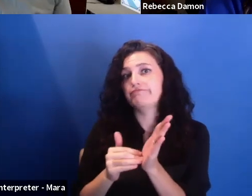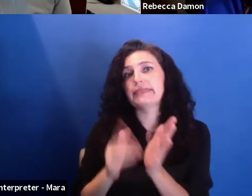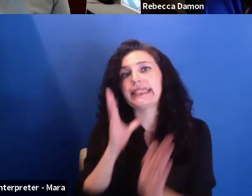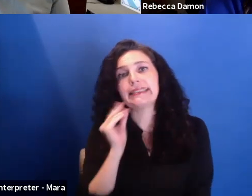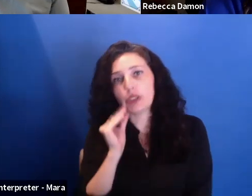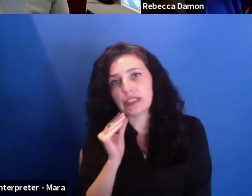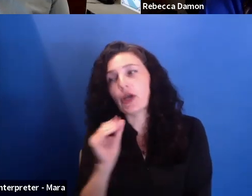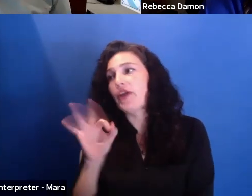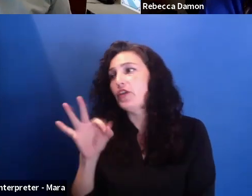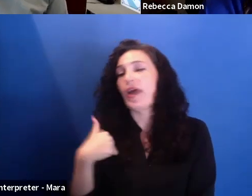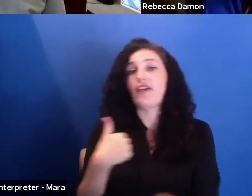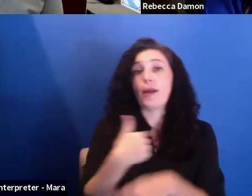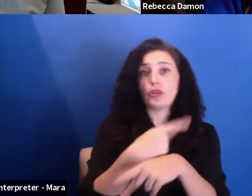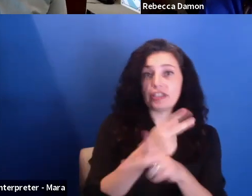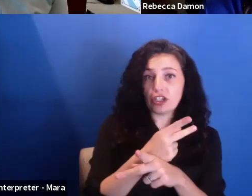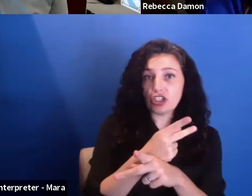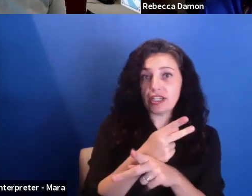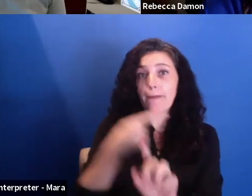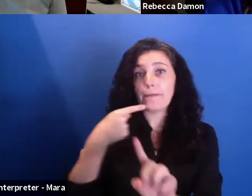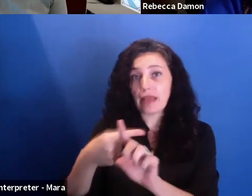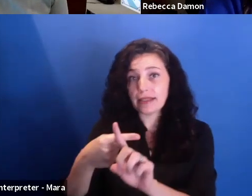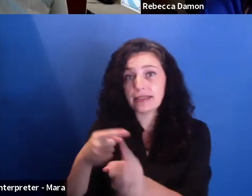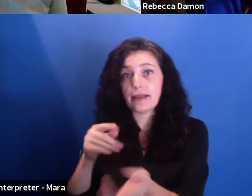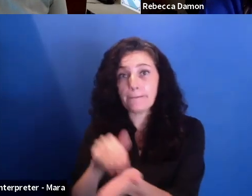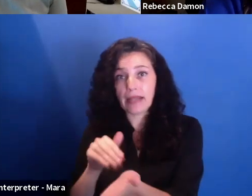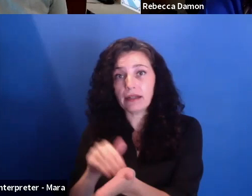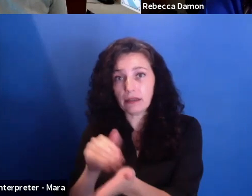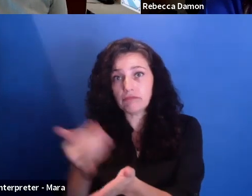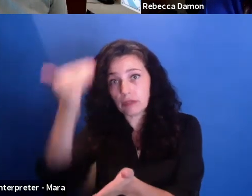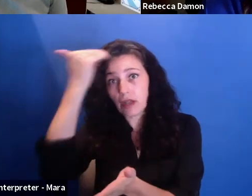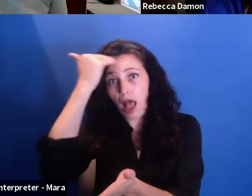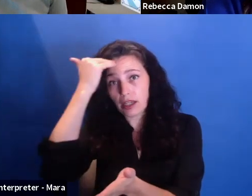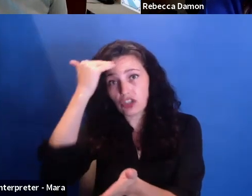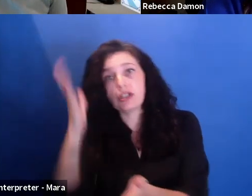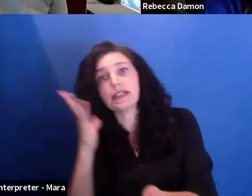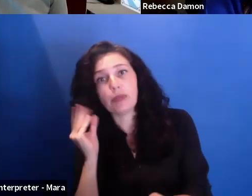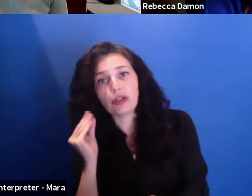and a medical background, then you would probably be in high demand from the companies. You will be required to take a